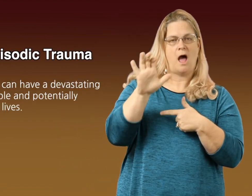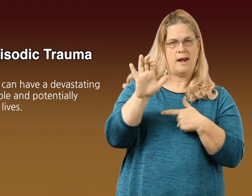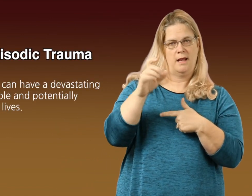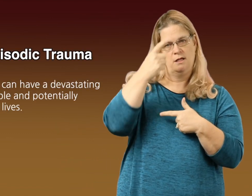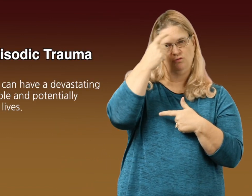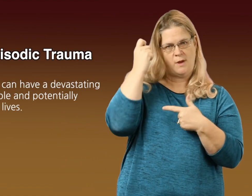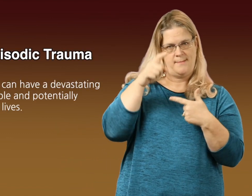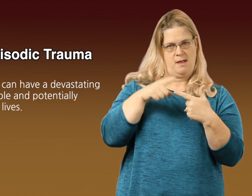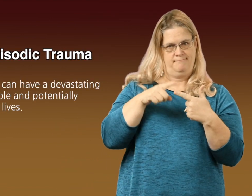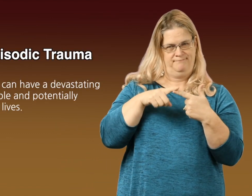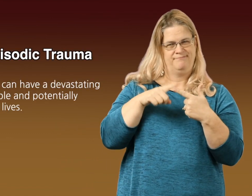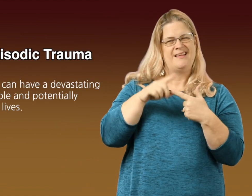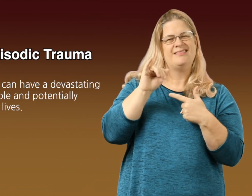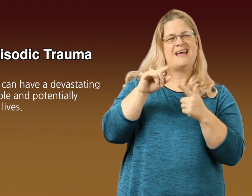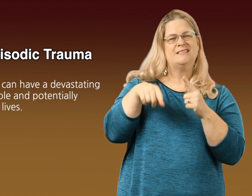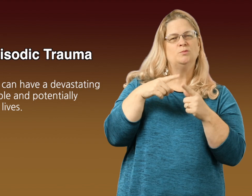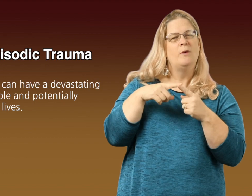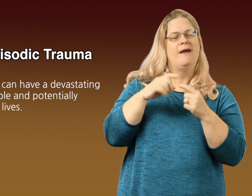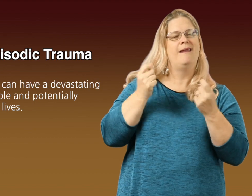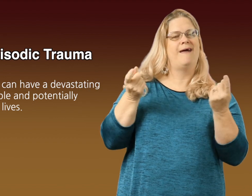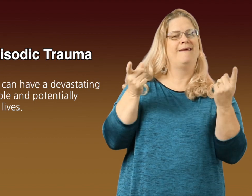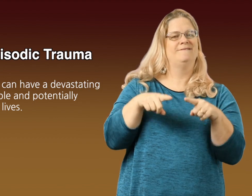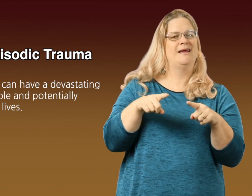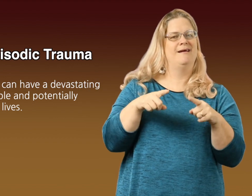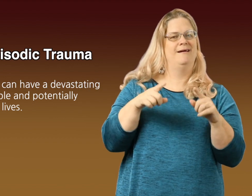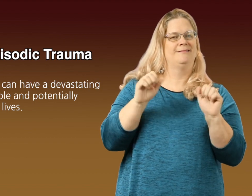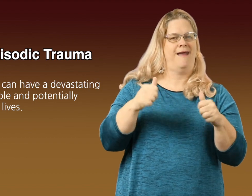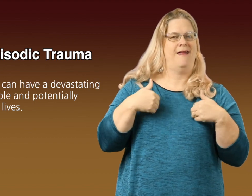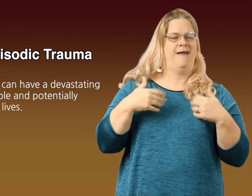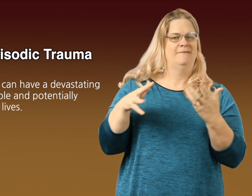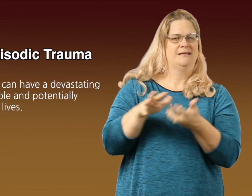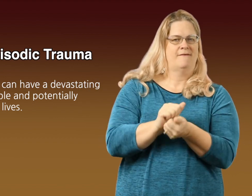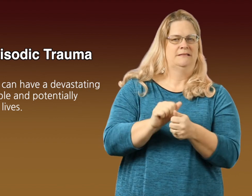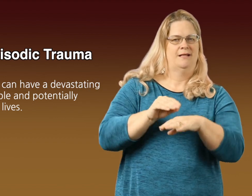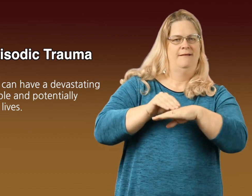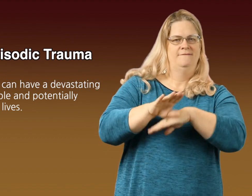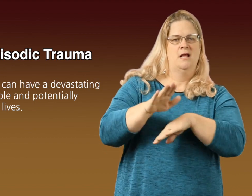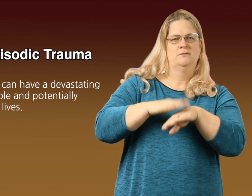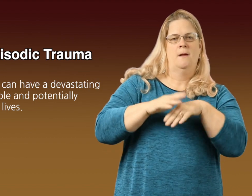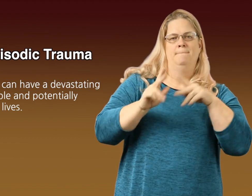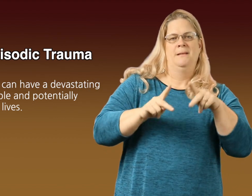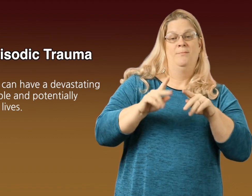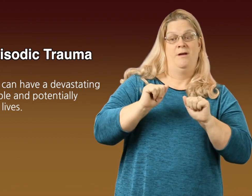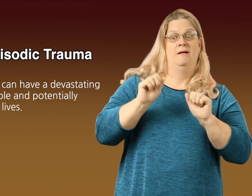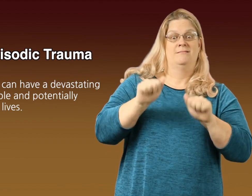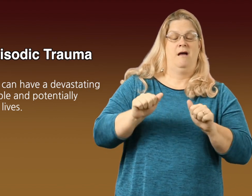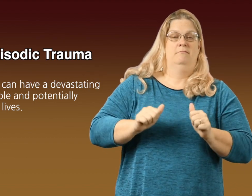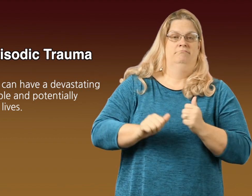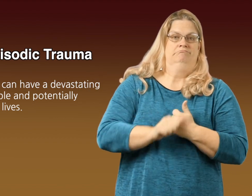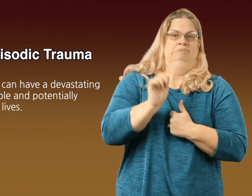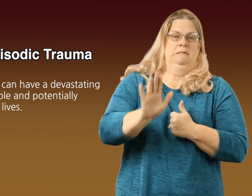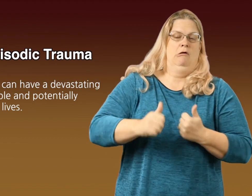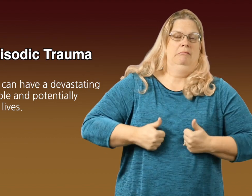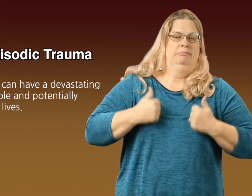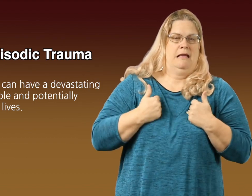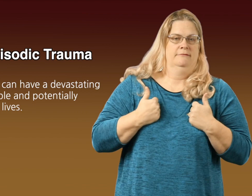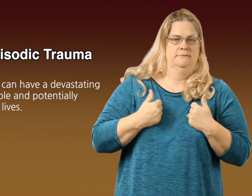That's when an event occurs that can have a devastating effect on people, and potentially threaten their lives.